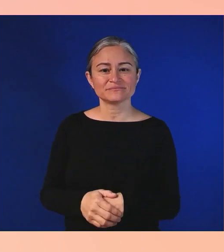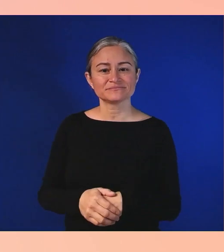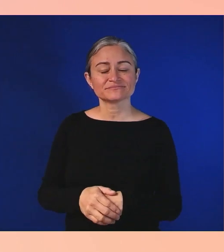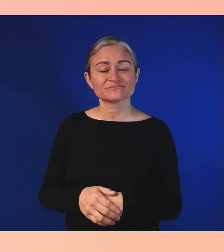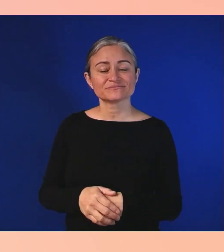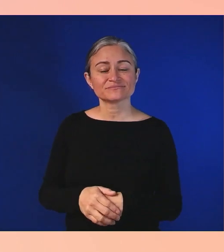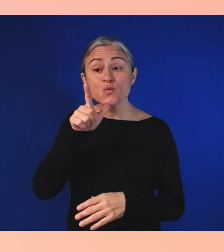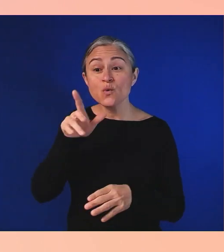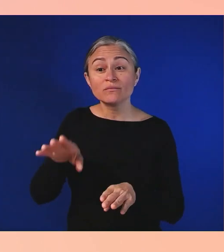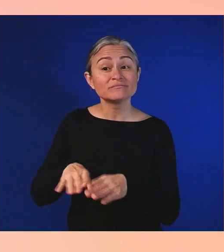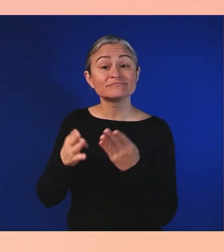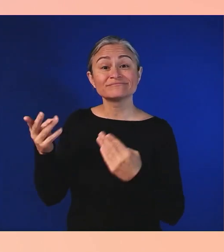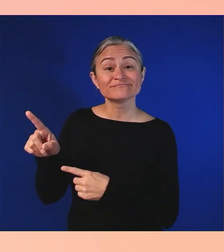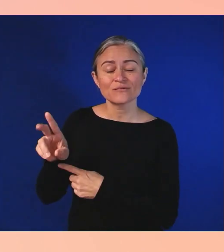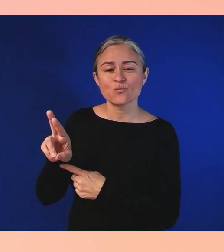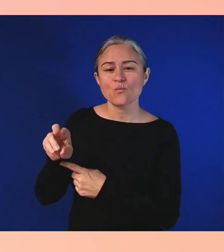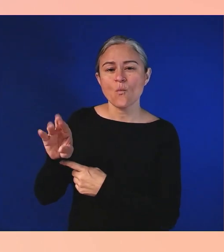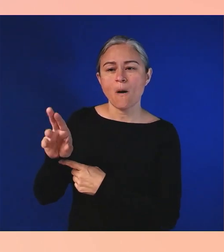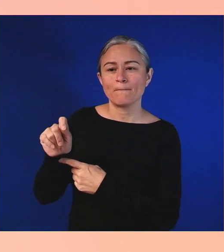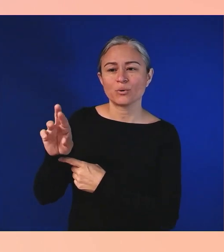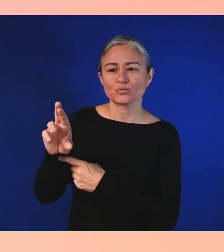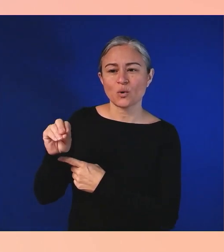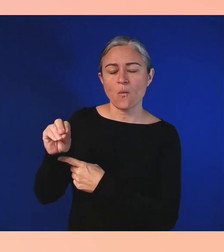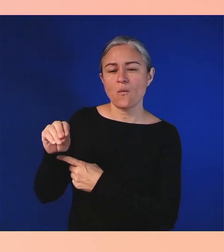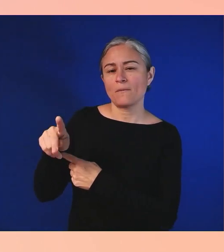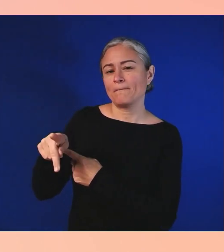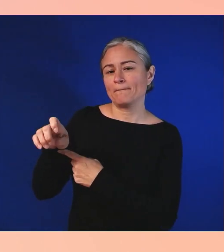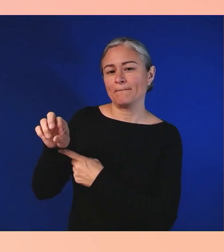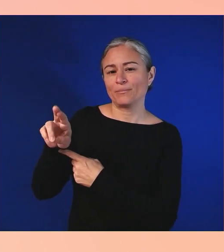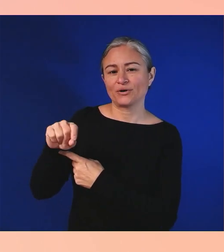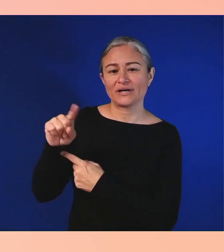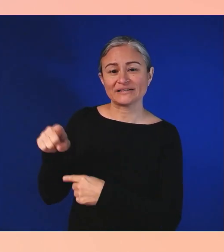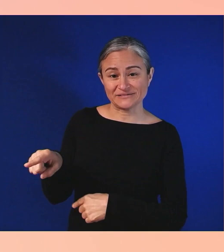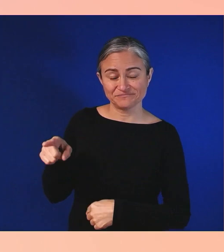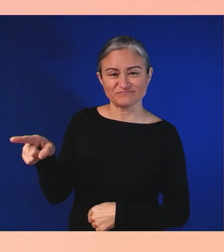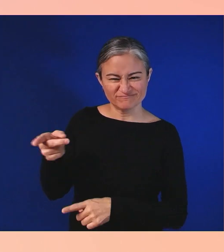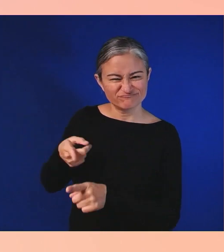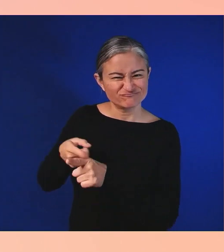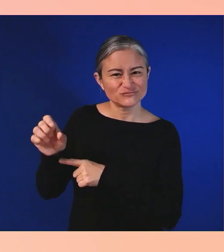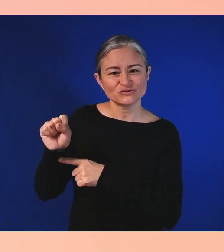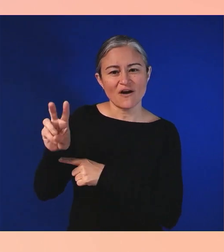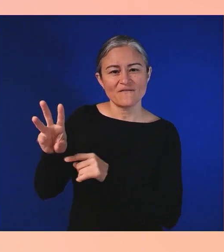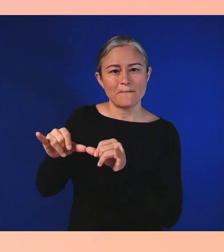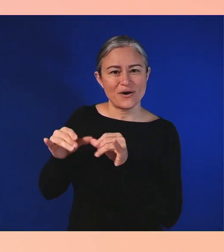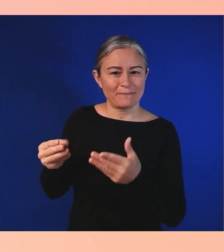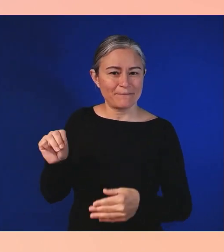he's based in his home office in Florida and he's blind. Now, oftentimes the contextual information